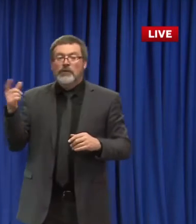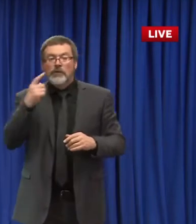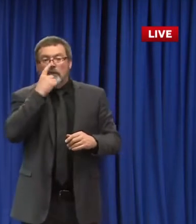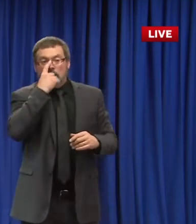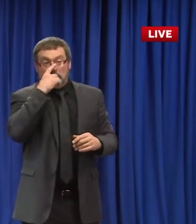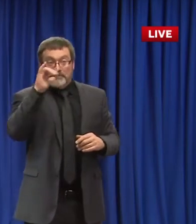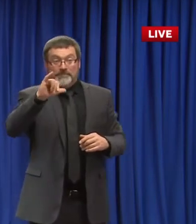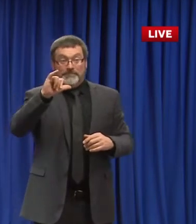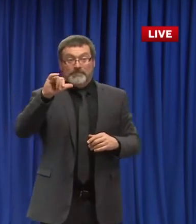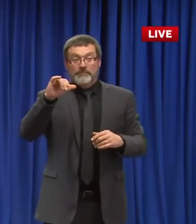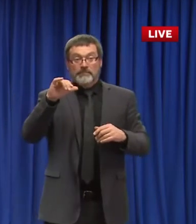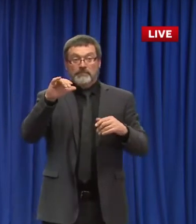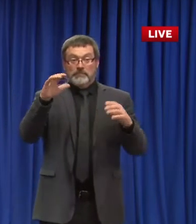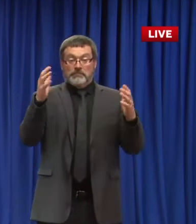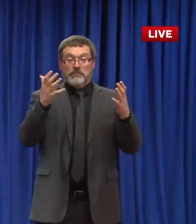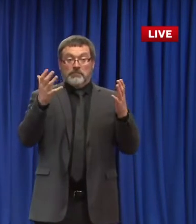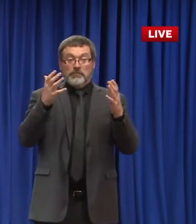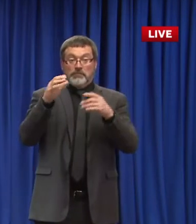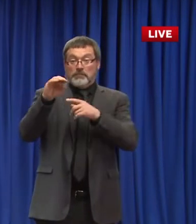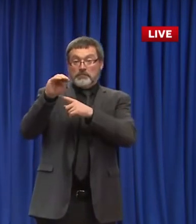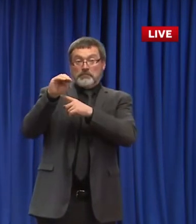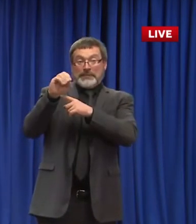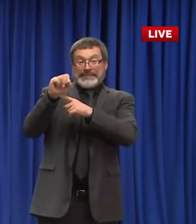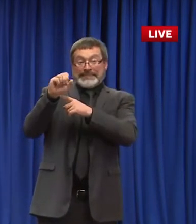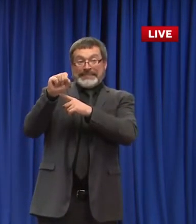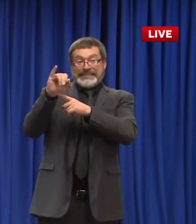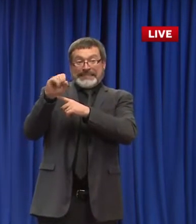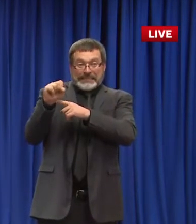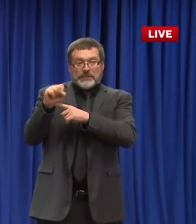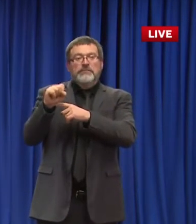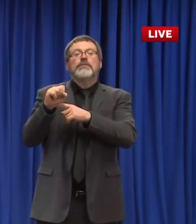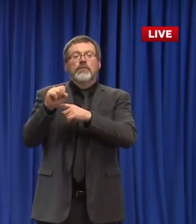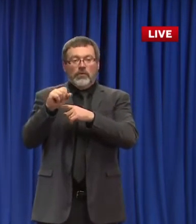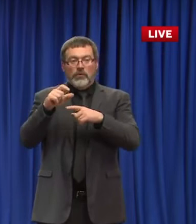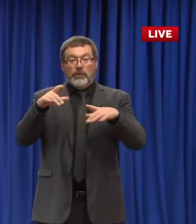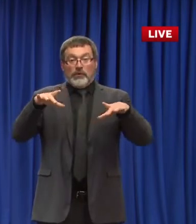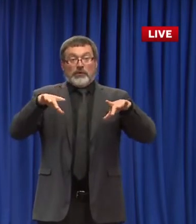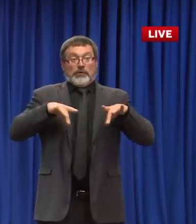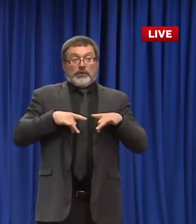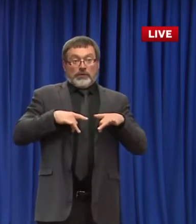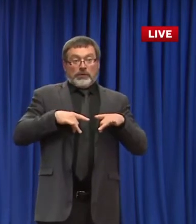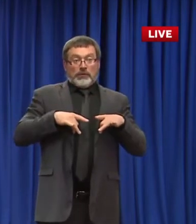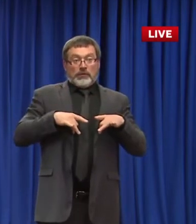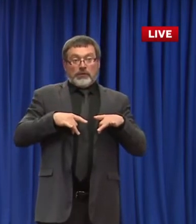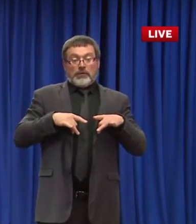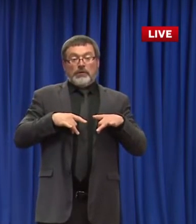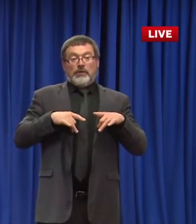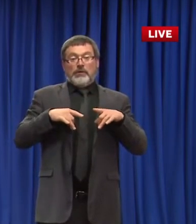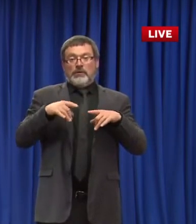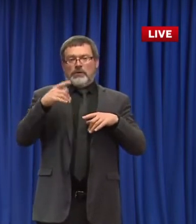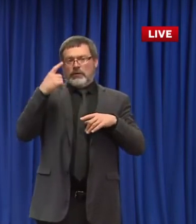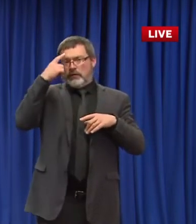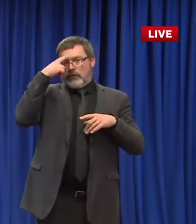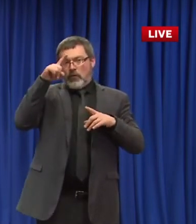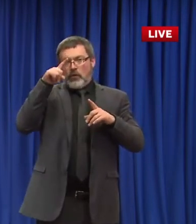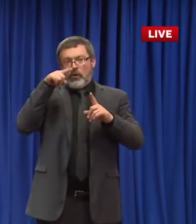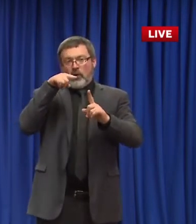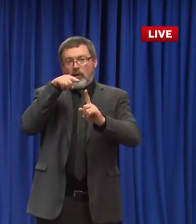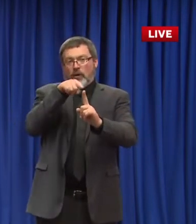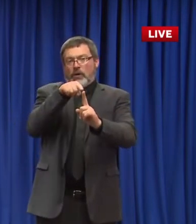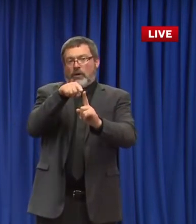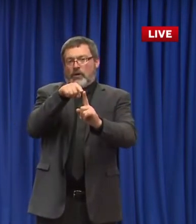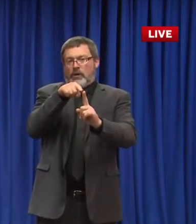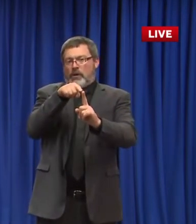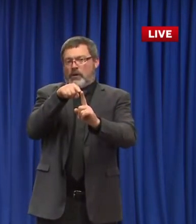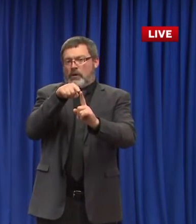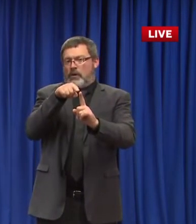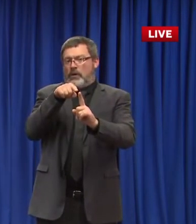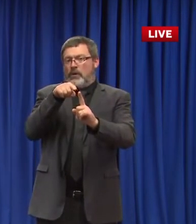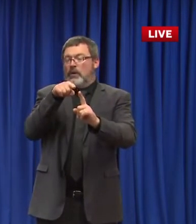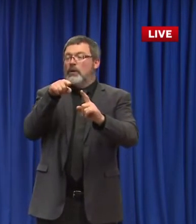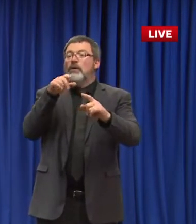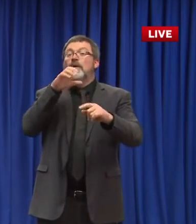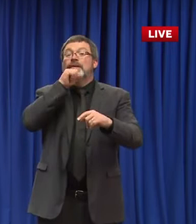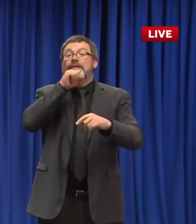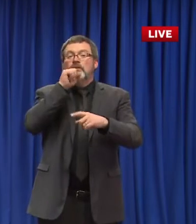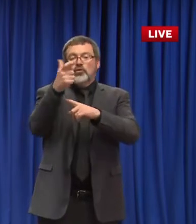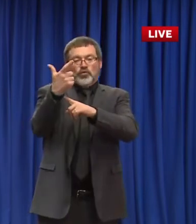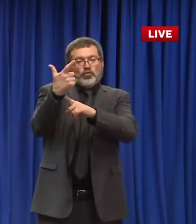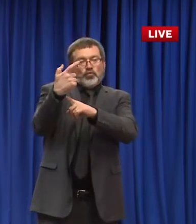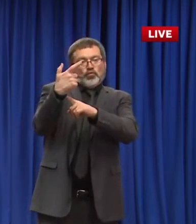SO IF YOU LOOK AT THE CASE DEFINITION THAT’S BEEN PUT OUT NATIONALLY IN TERMS OF WHO’S BEING WHO’S BEING ASKED TO BOOBER TO BE REPORTED TO PUBLIC HEALTH.